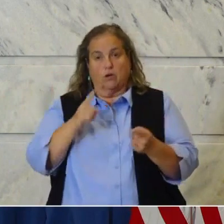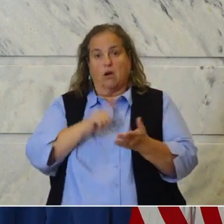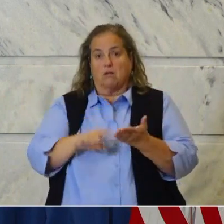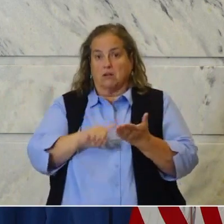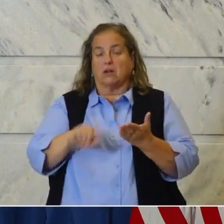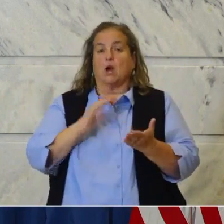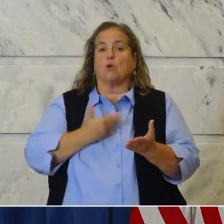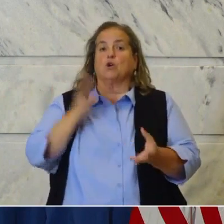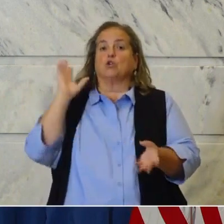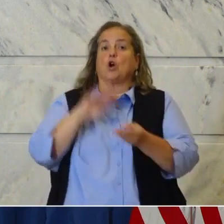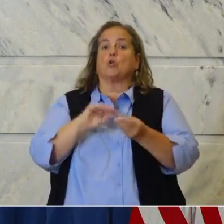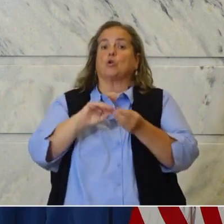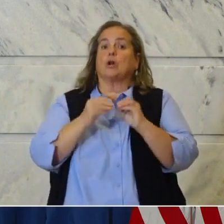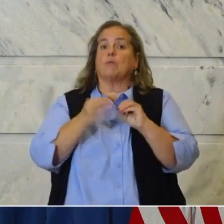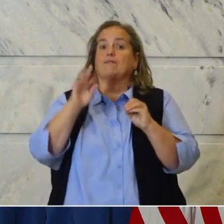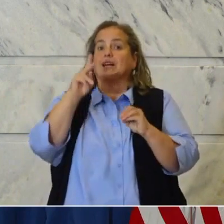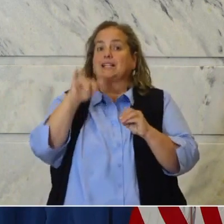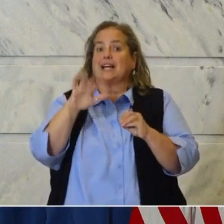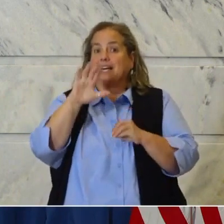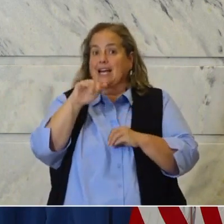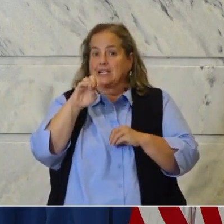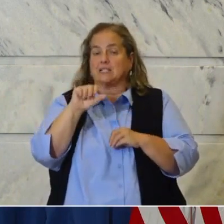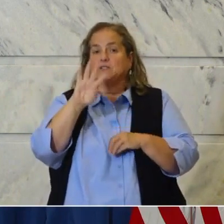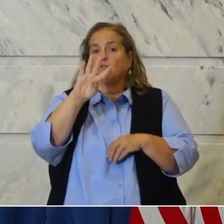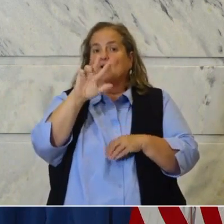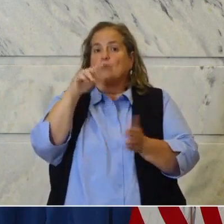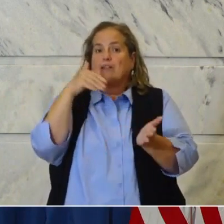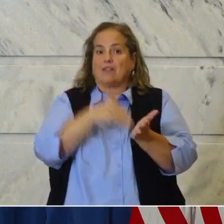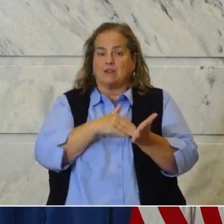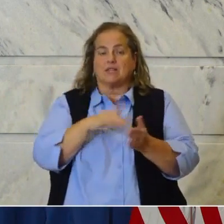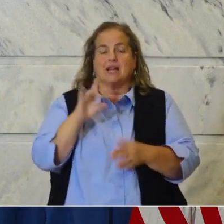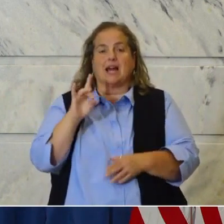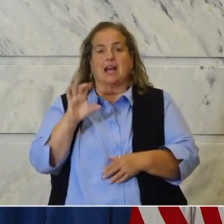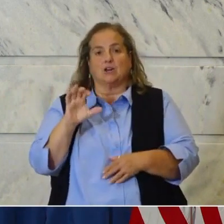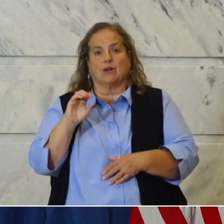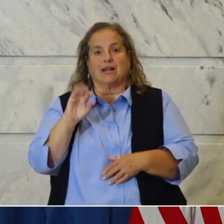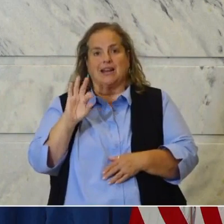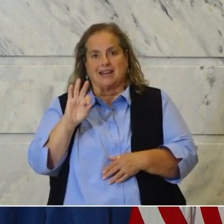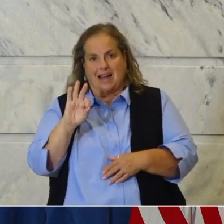Kentucky cases now 43,899